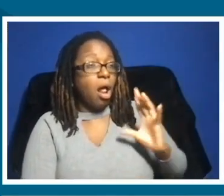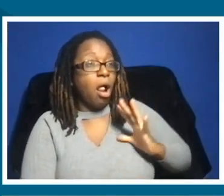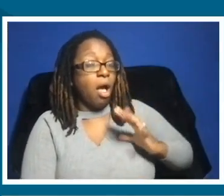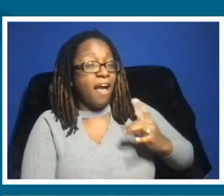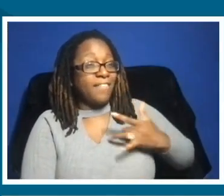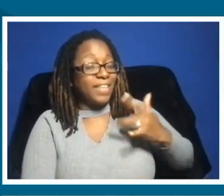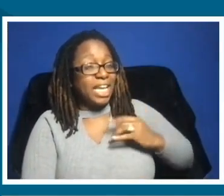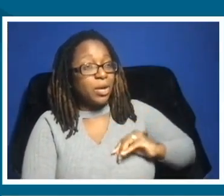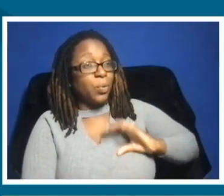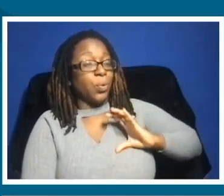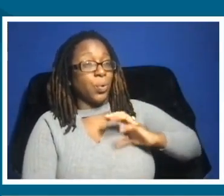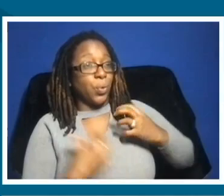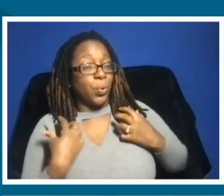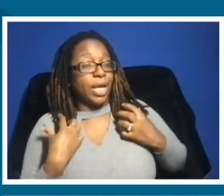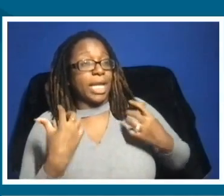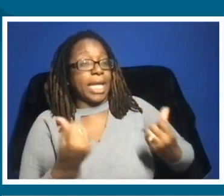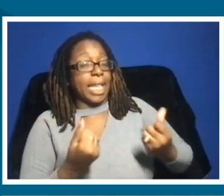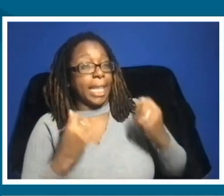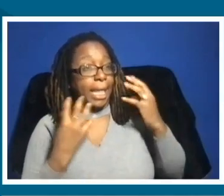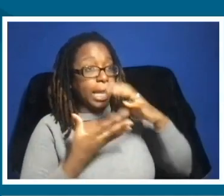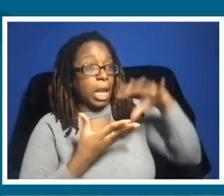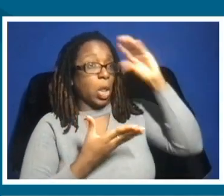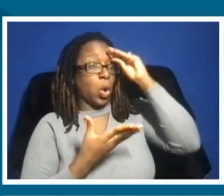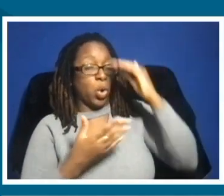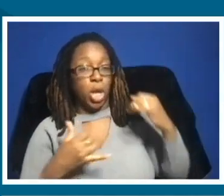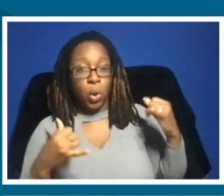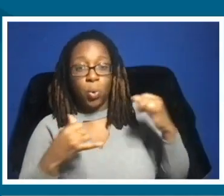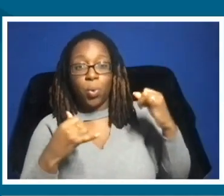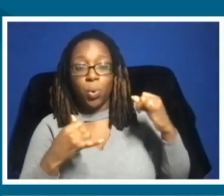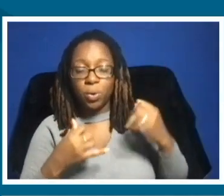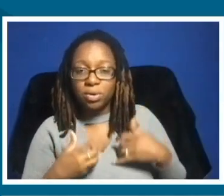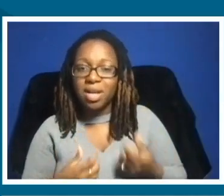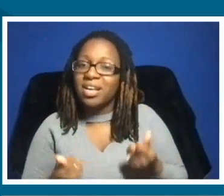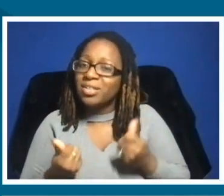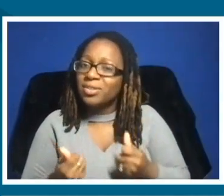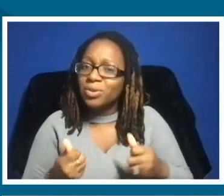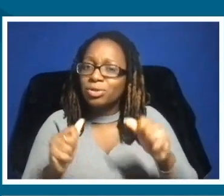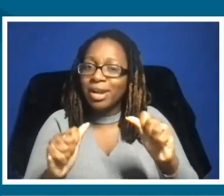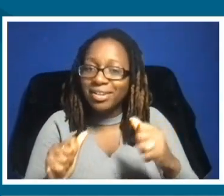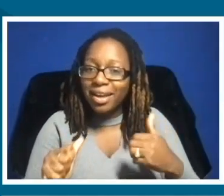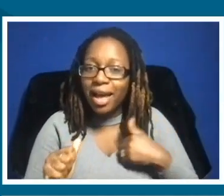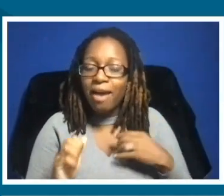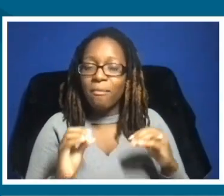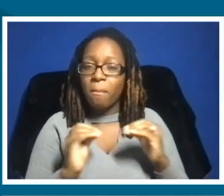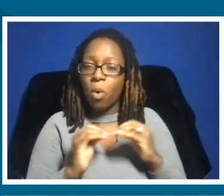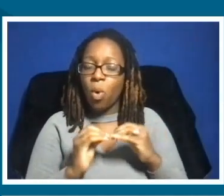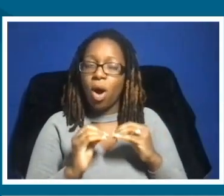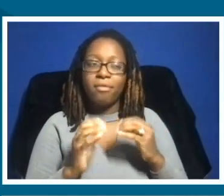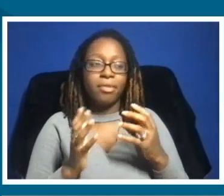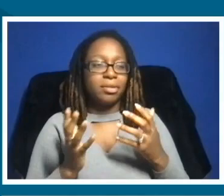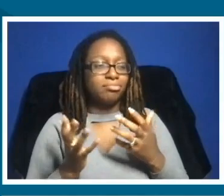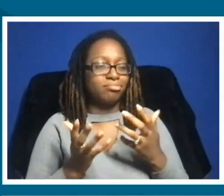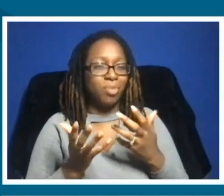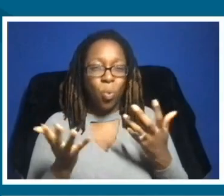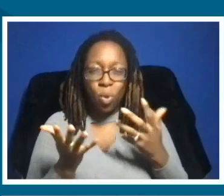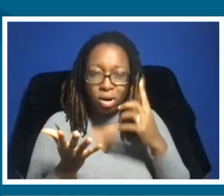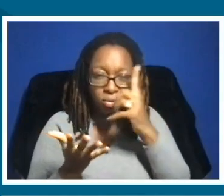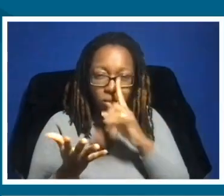learning um and just to kind of underscore what that really